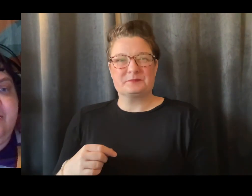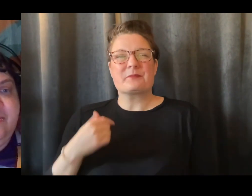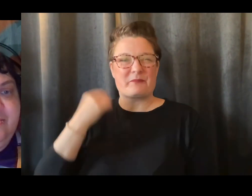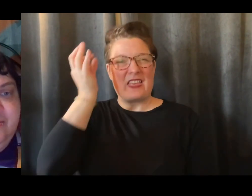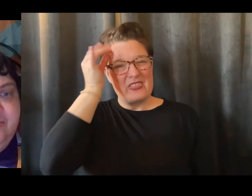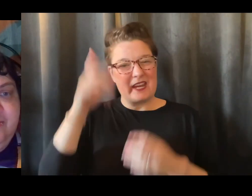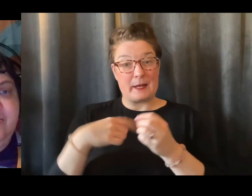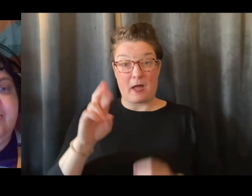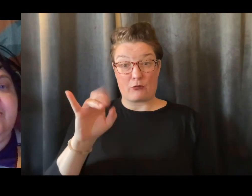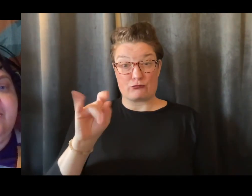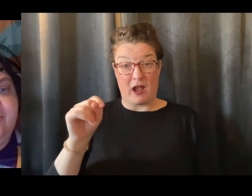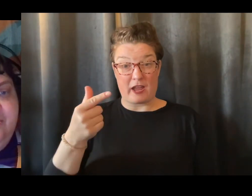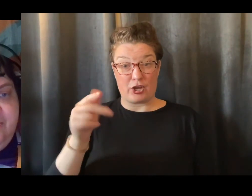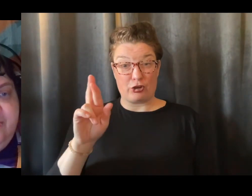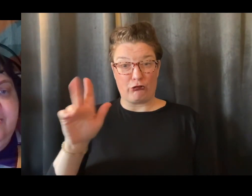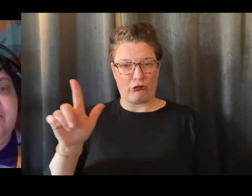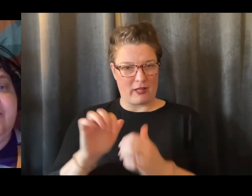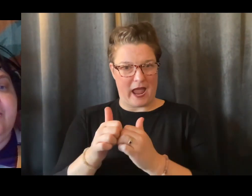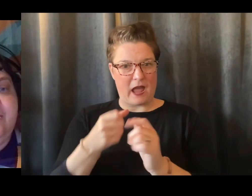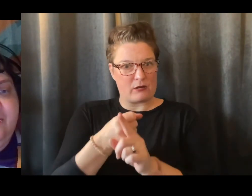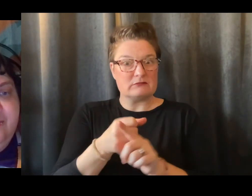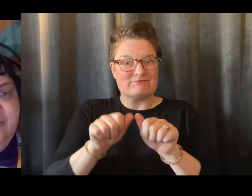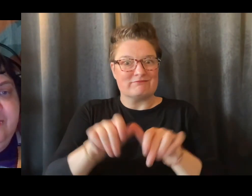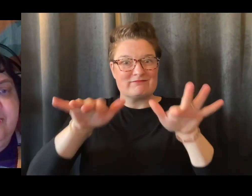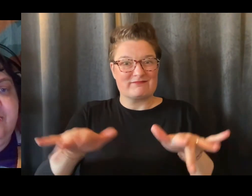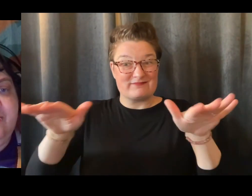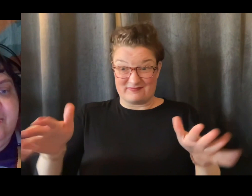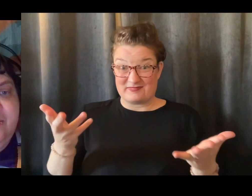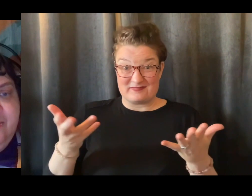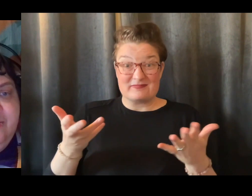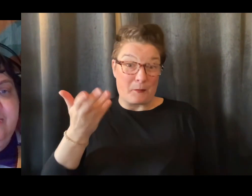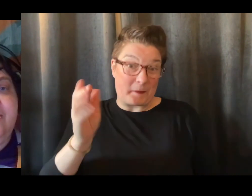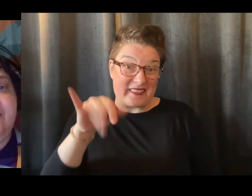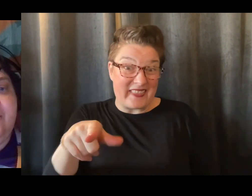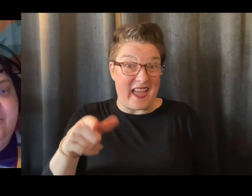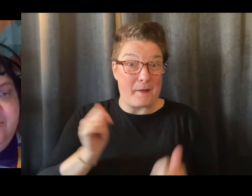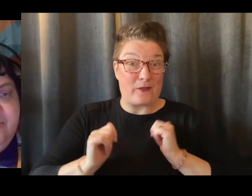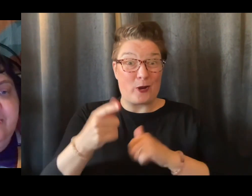Jna: It's probably the performance you saw last night. Nomy: Mm-hmm. Rebekah: Yes. Jna: It's the ripple effect of Riot Grrrl.